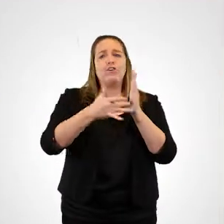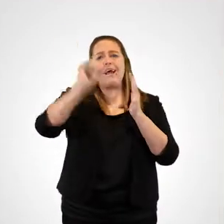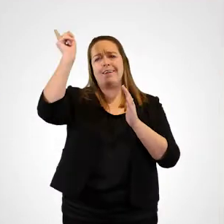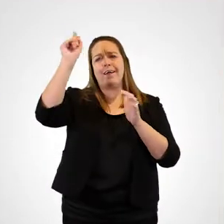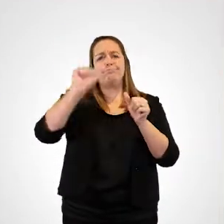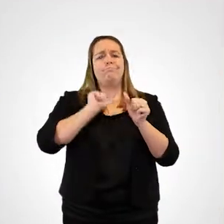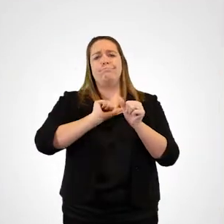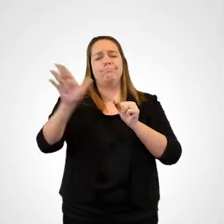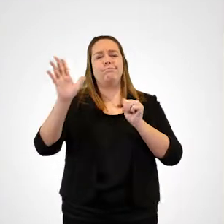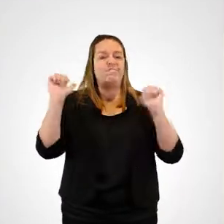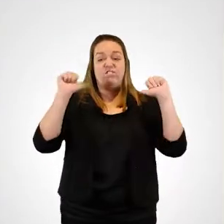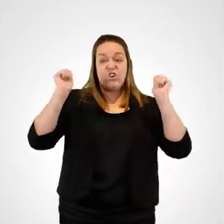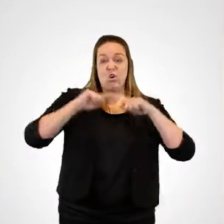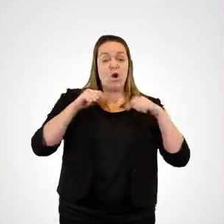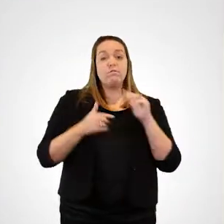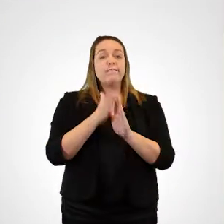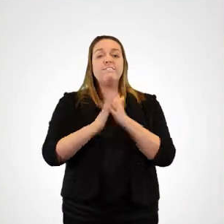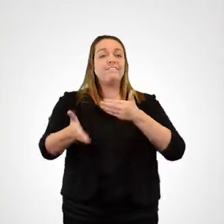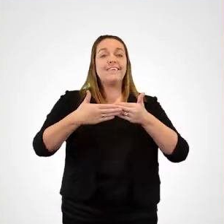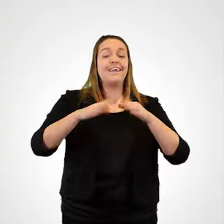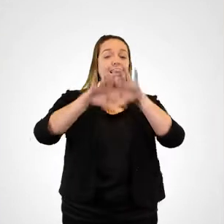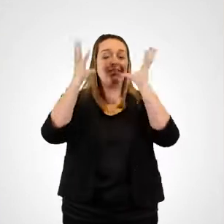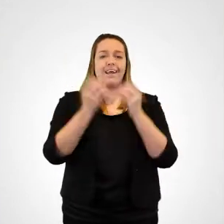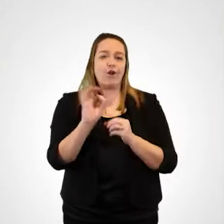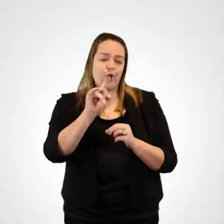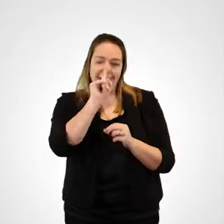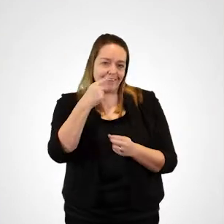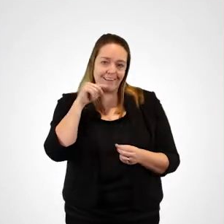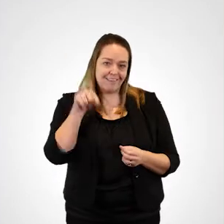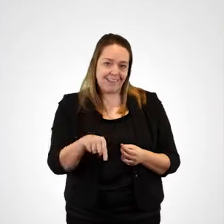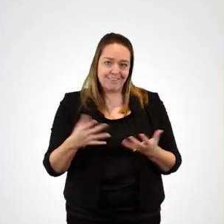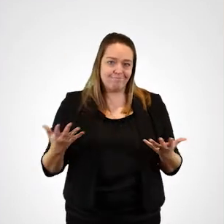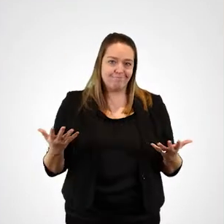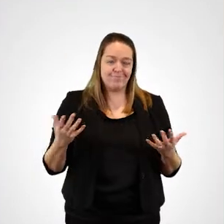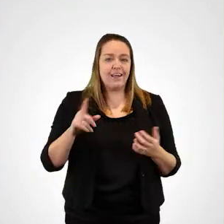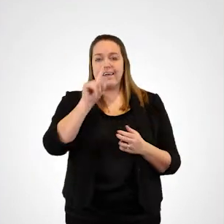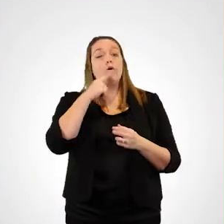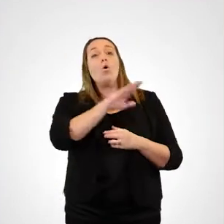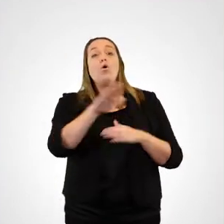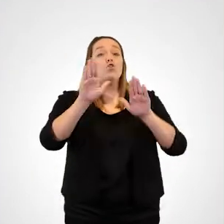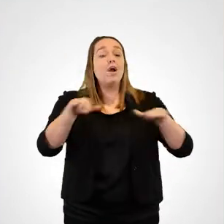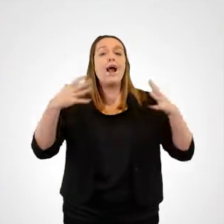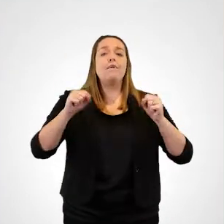we're done, we've sorted it, every child now has perfect auditory access to English. That is also not the case.